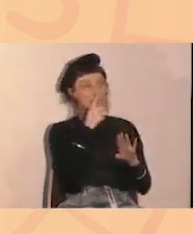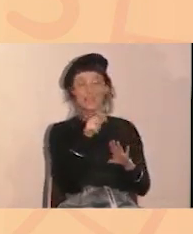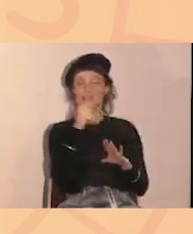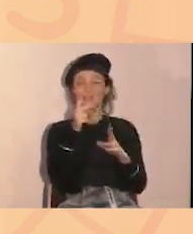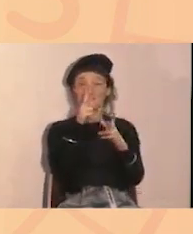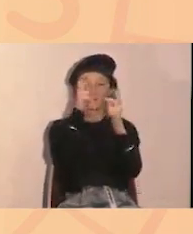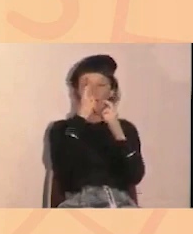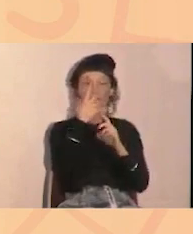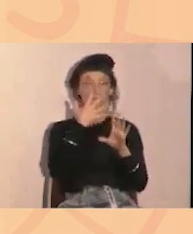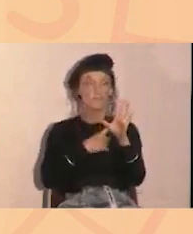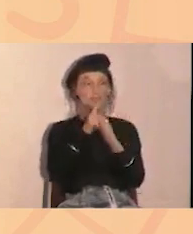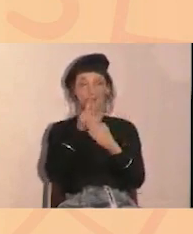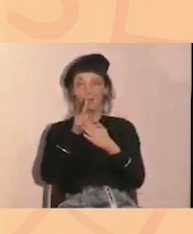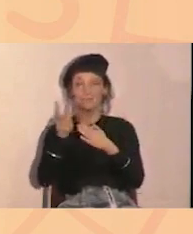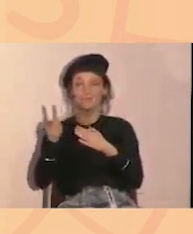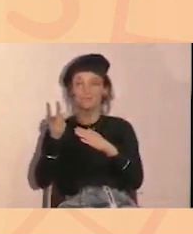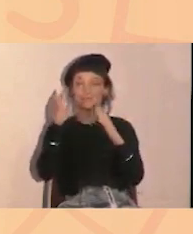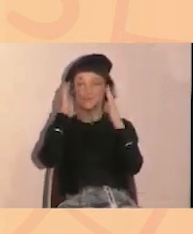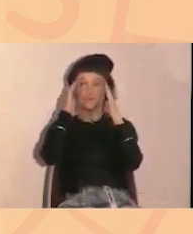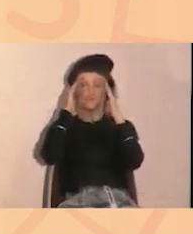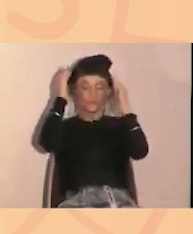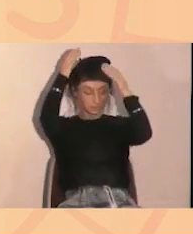very much kind of a counterpoint to that,